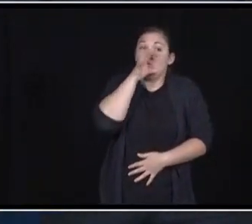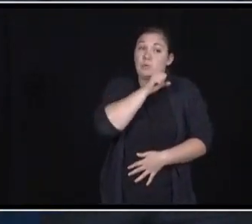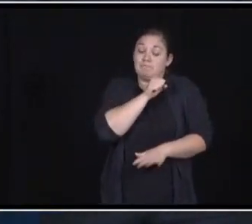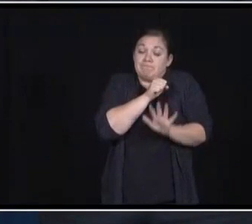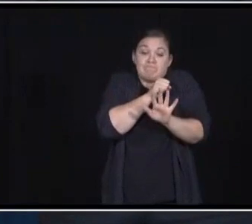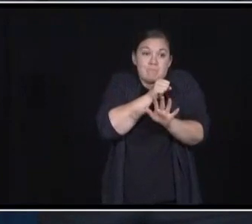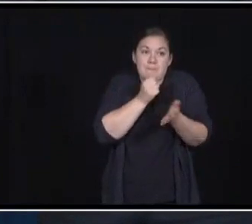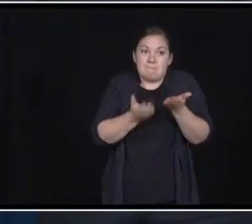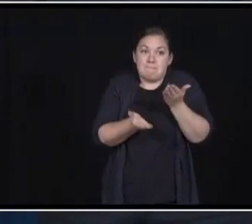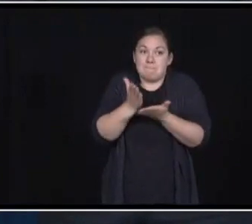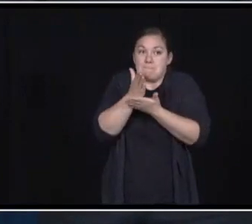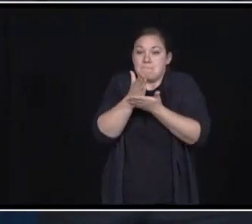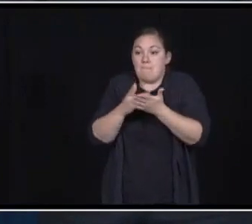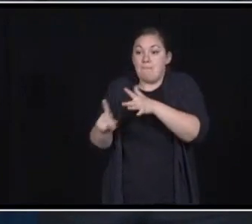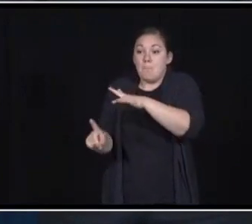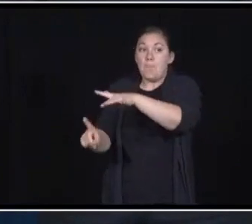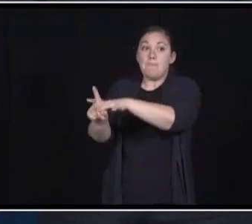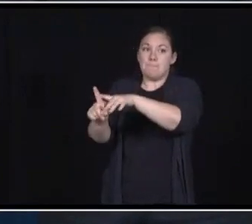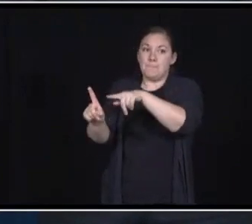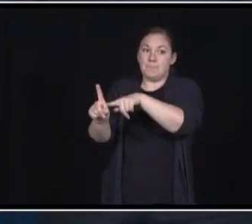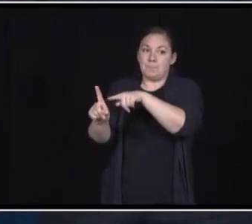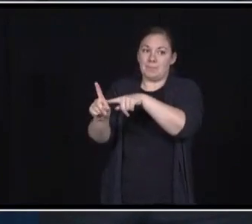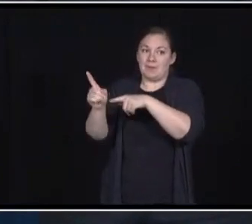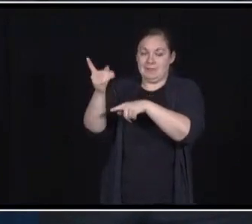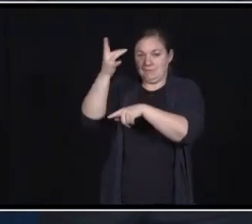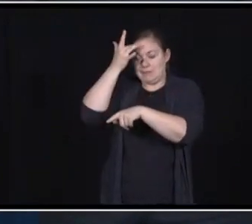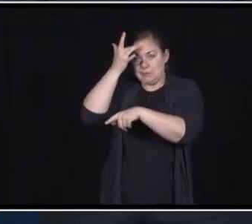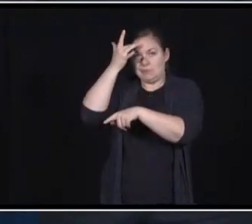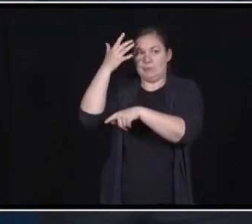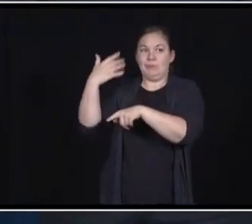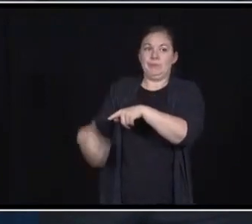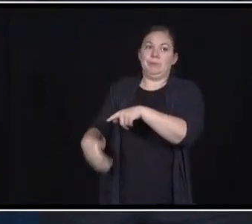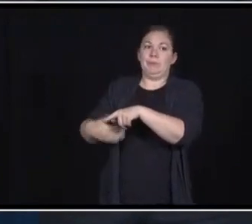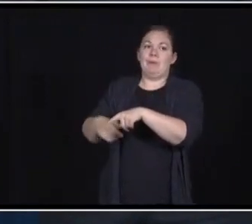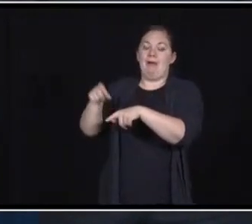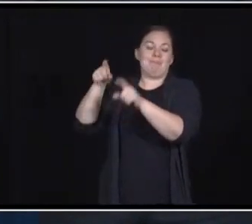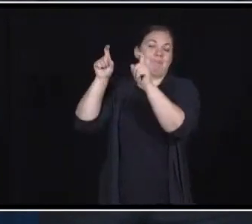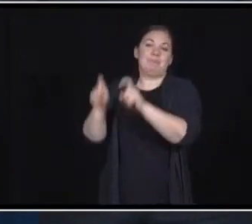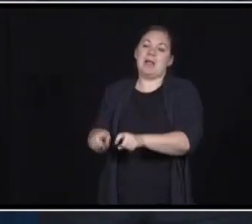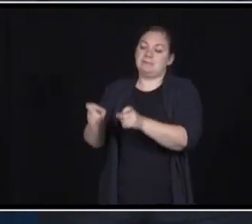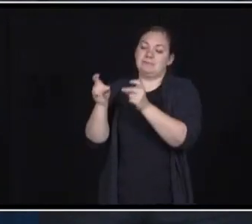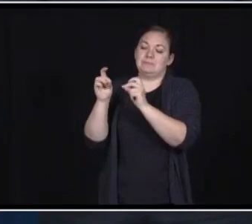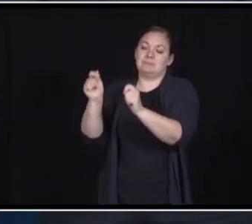There are quite a few clinics that were not sure and also people who were not sure.